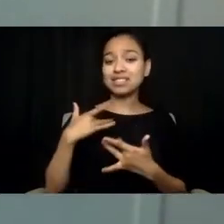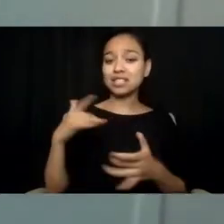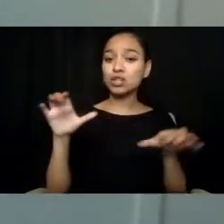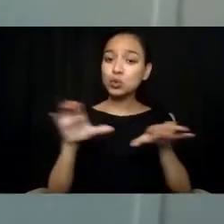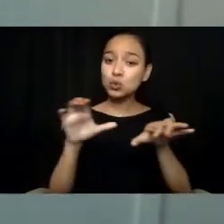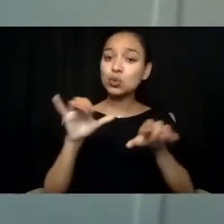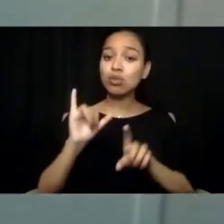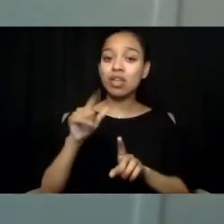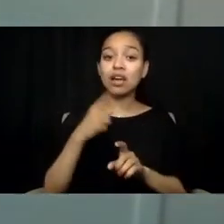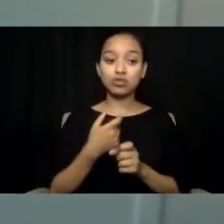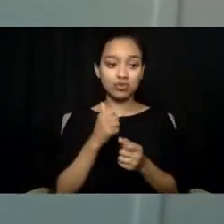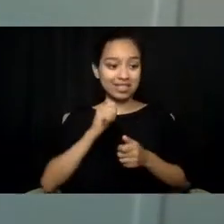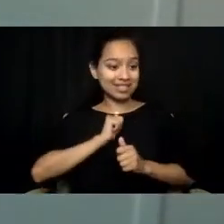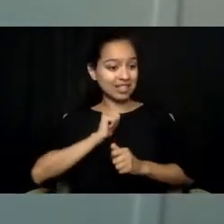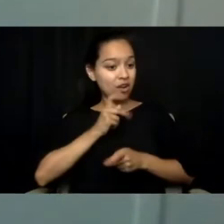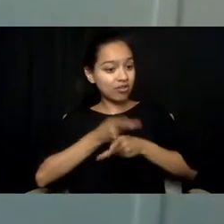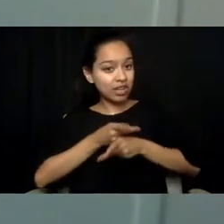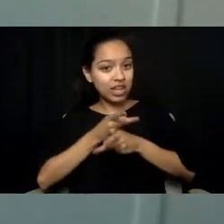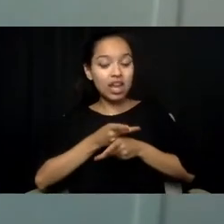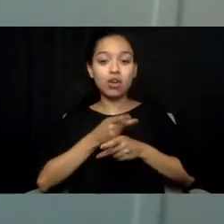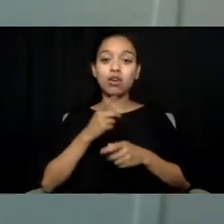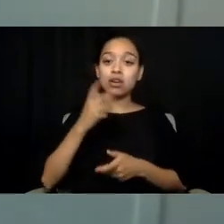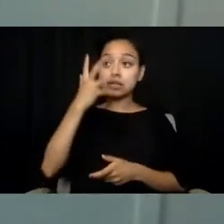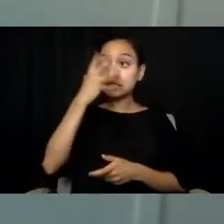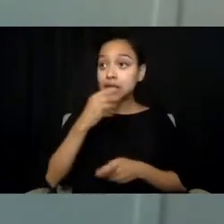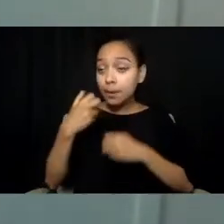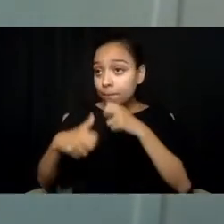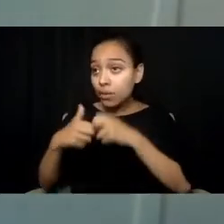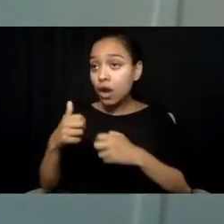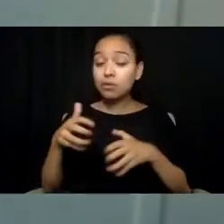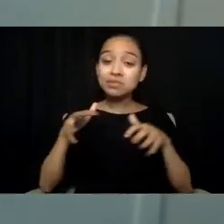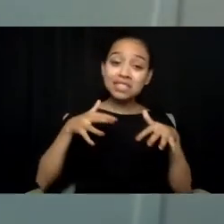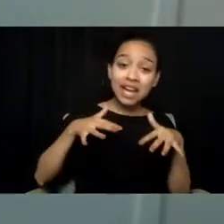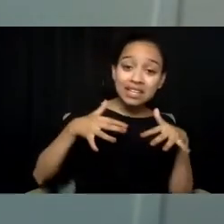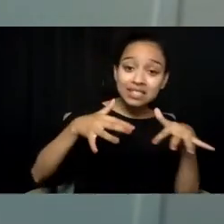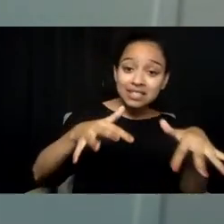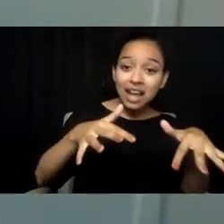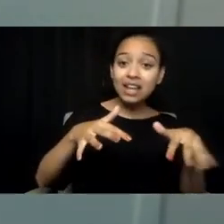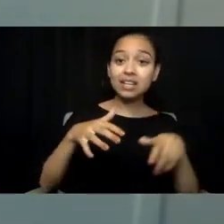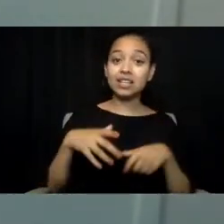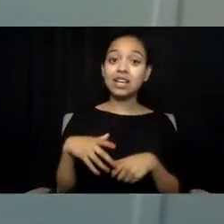sleep issues and anxiety, as well as verbalizing feeling trapped,